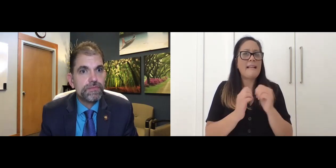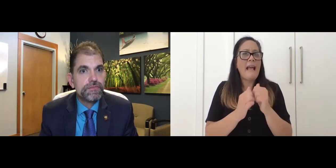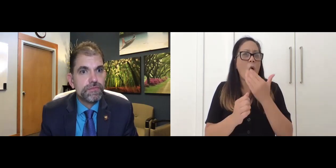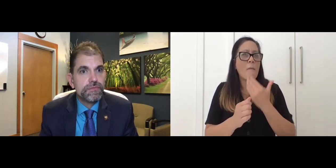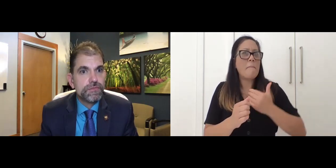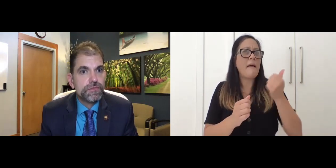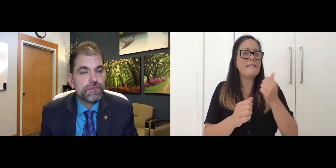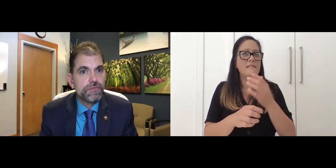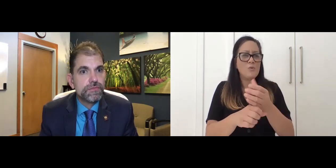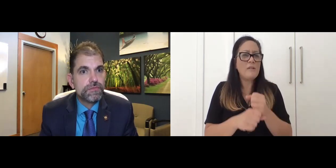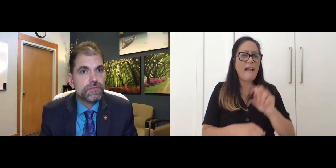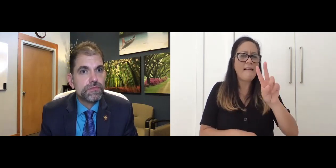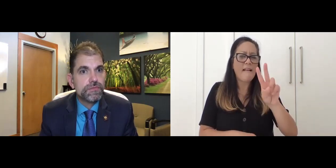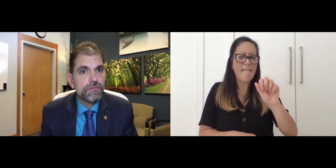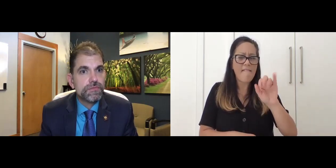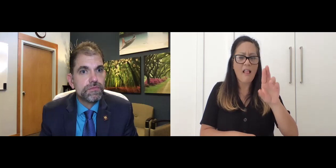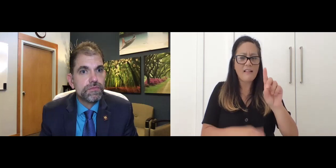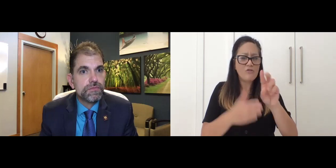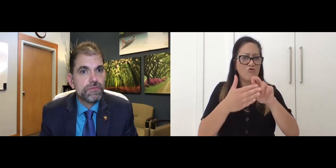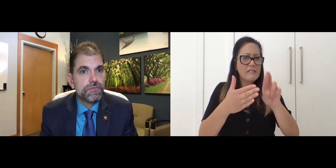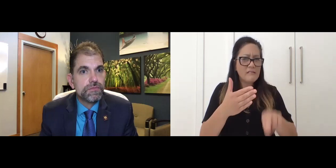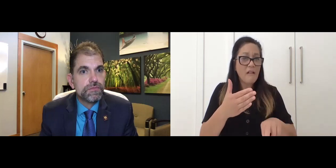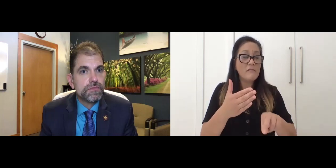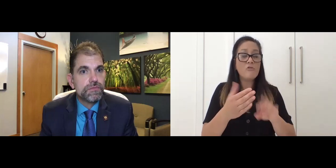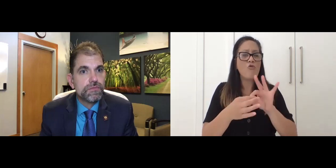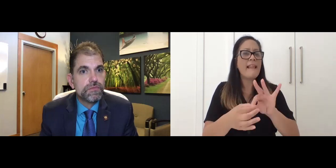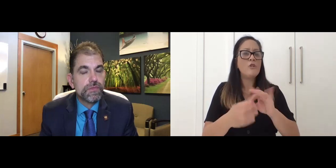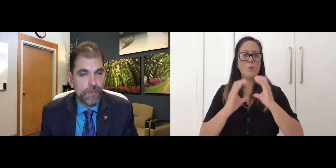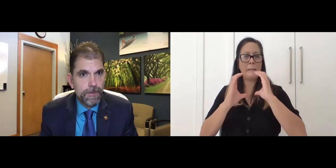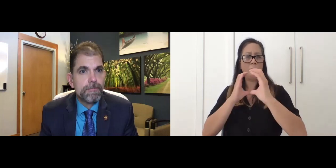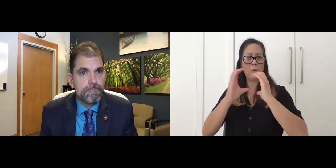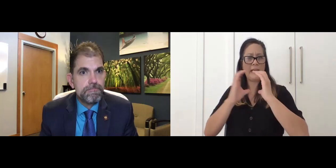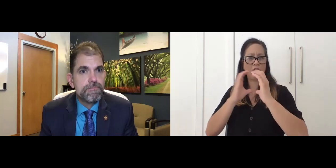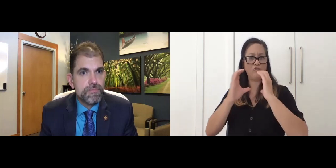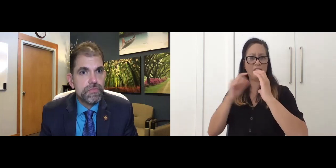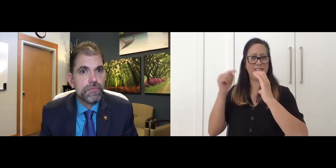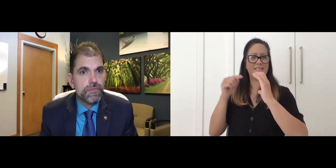could explain a little bit about valid results